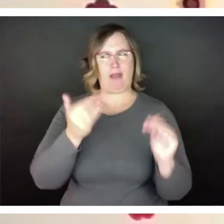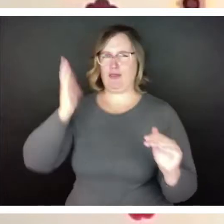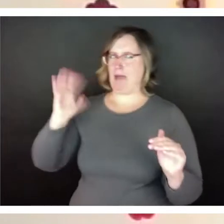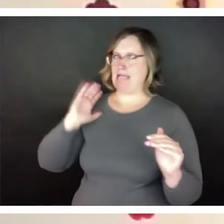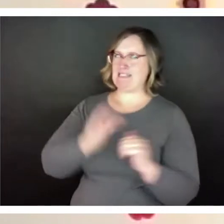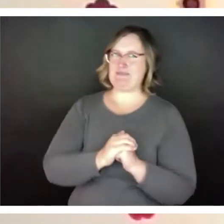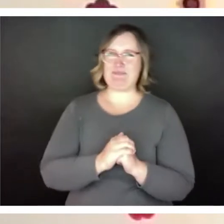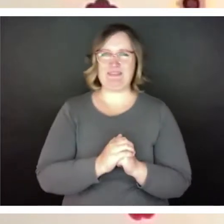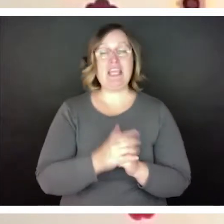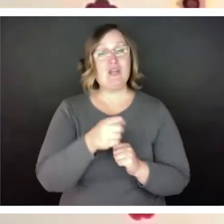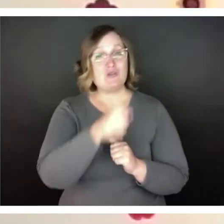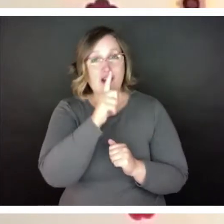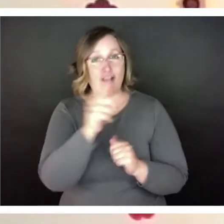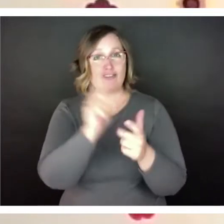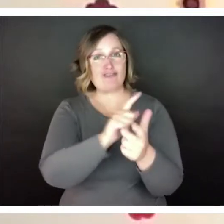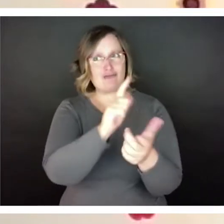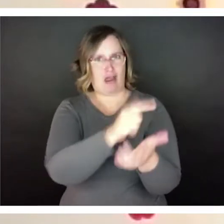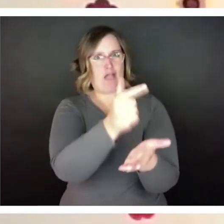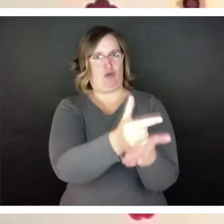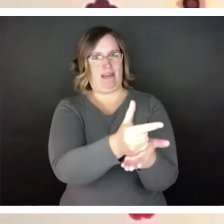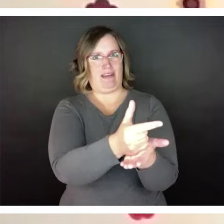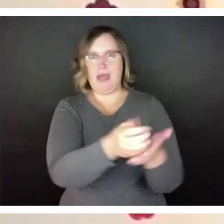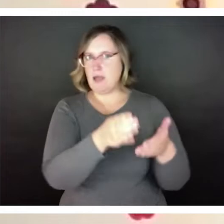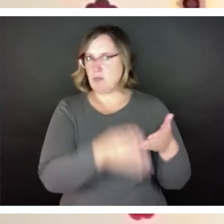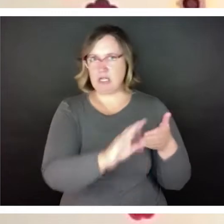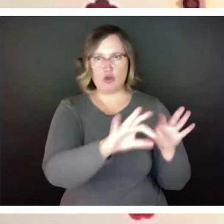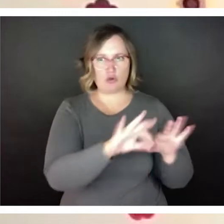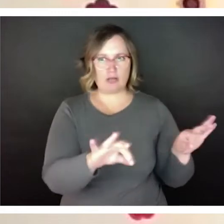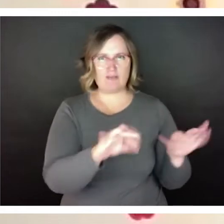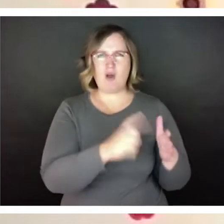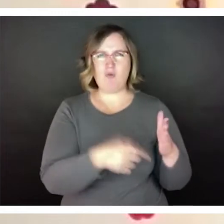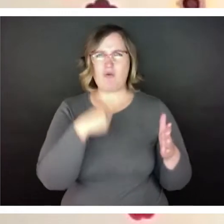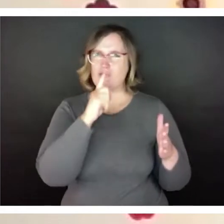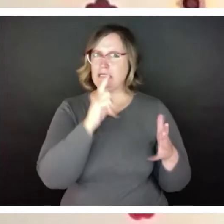You are graduating having completed your degrees under what we might describe as adverse circumstances.